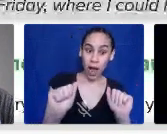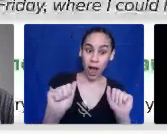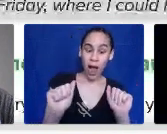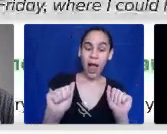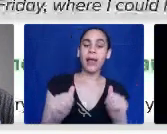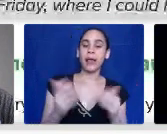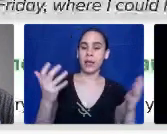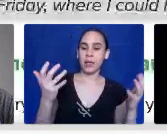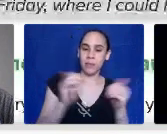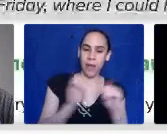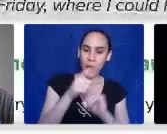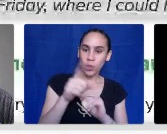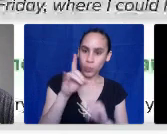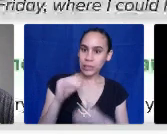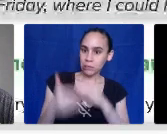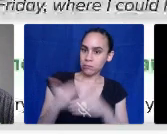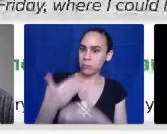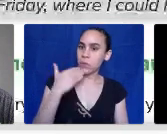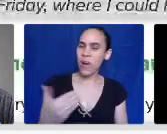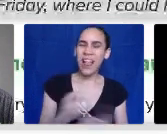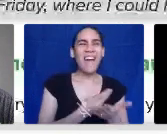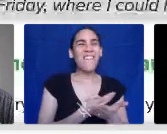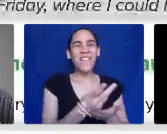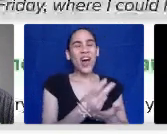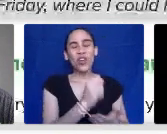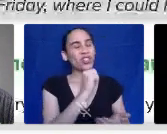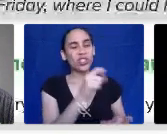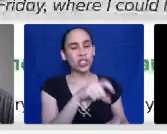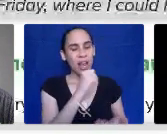um you know i don't think failure is the worry it's lack of learning that's